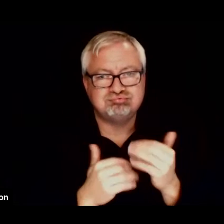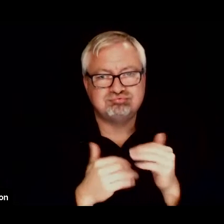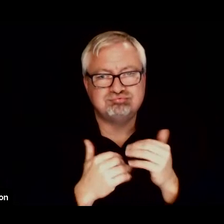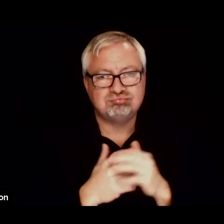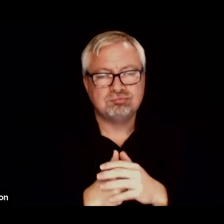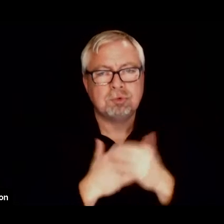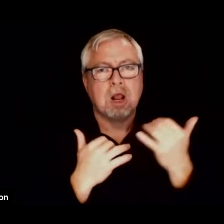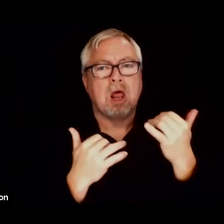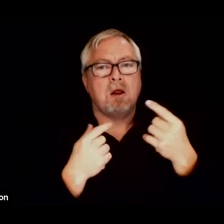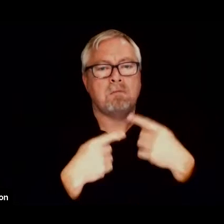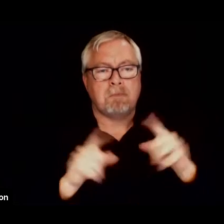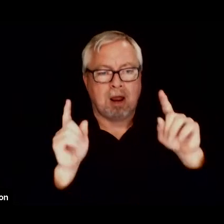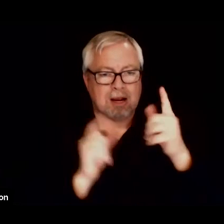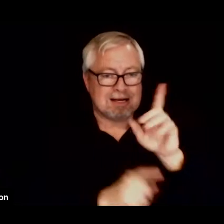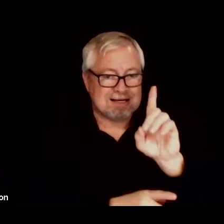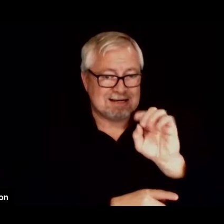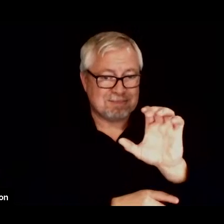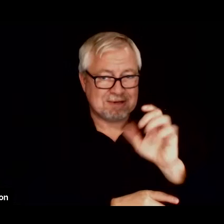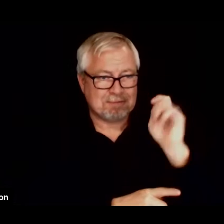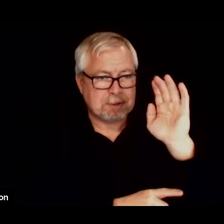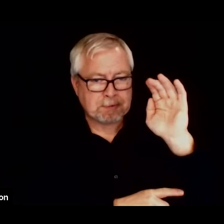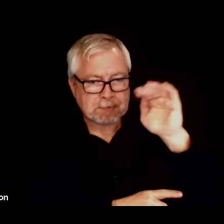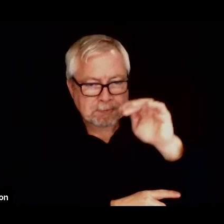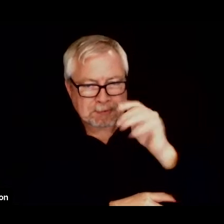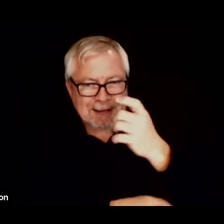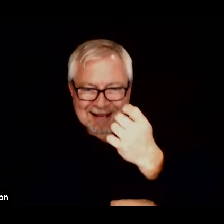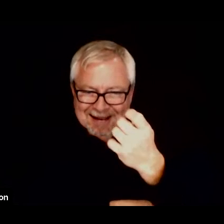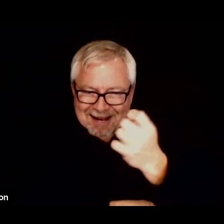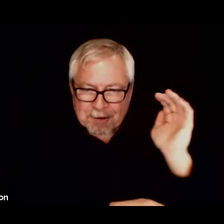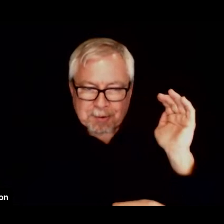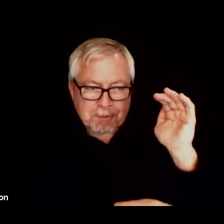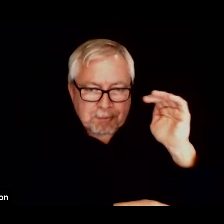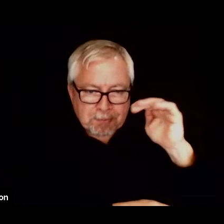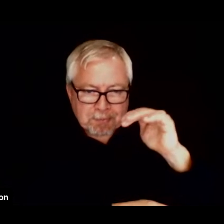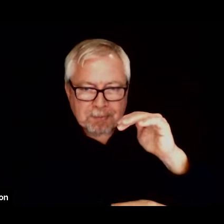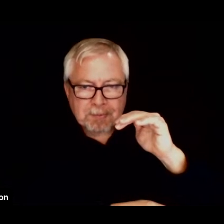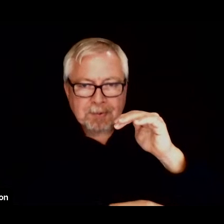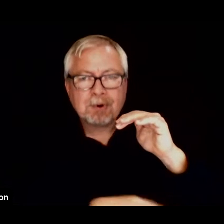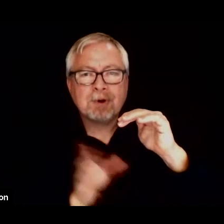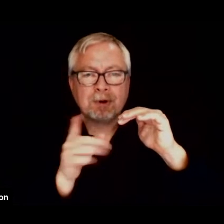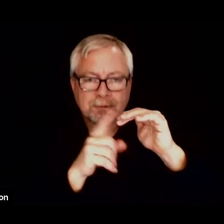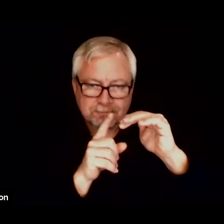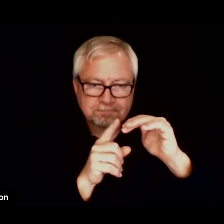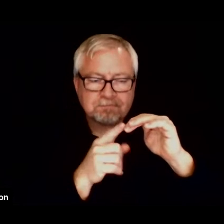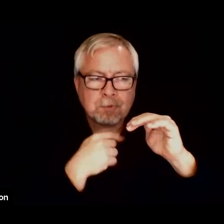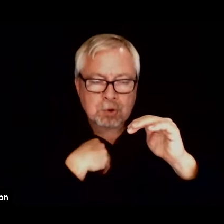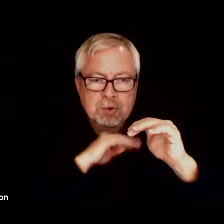days is a really gratifying thing. But we still have to just recognize